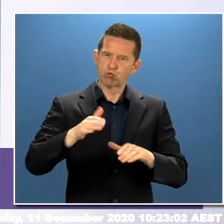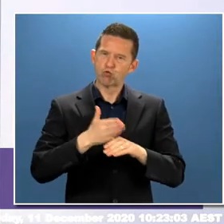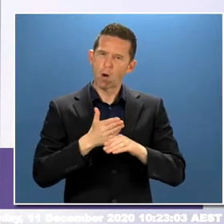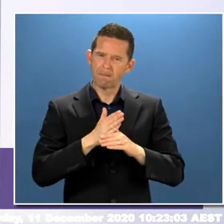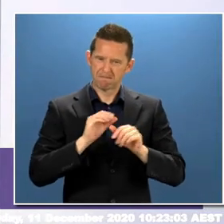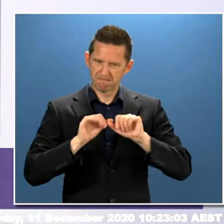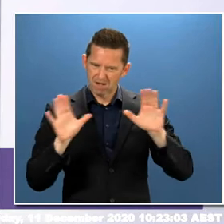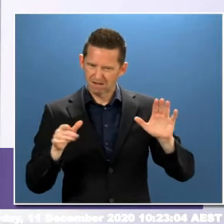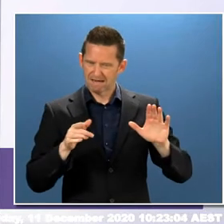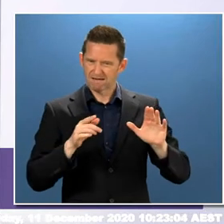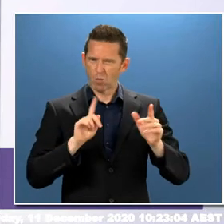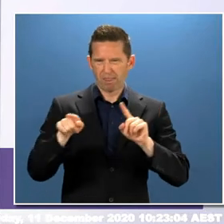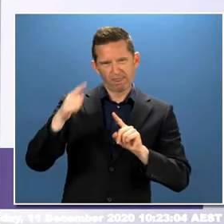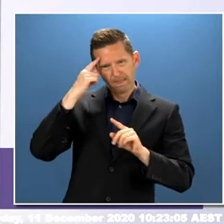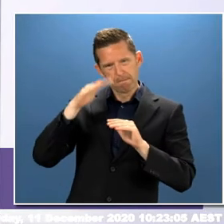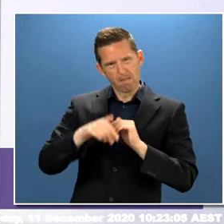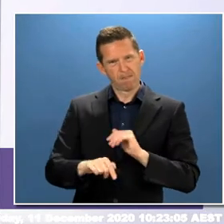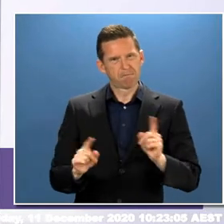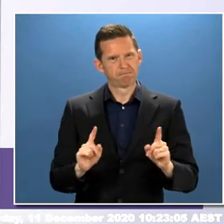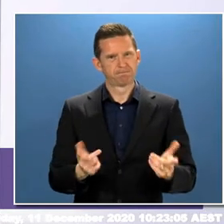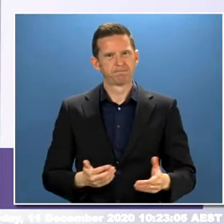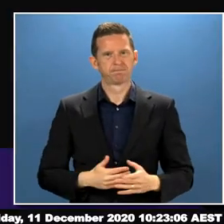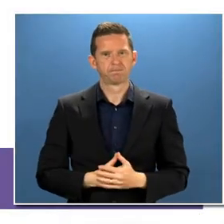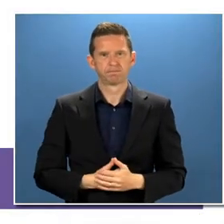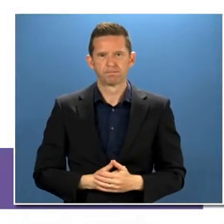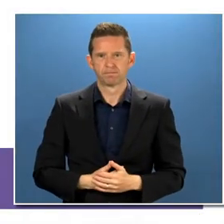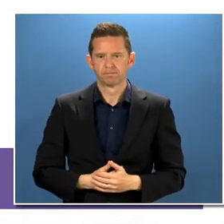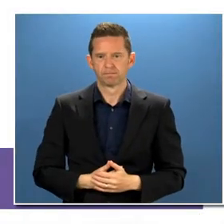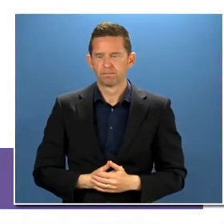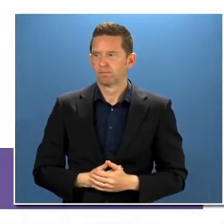I think the best way of putting it for inherent